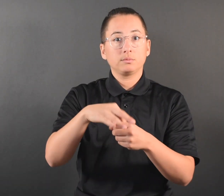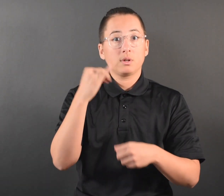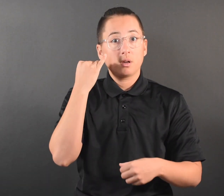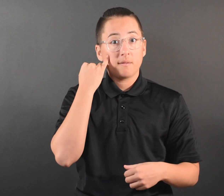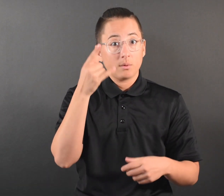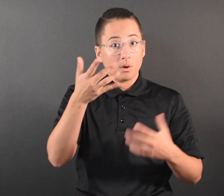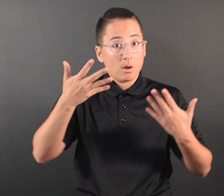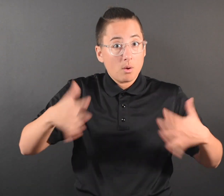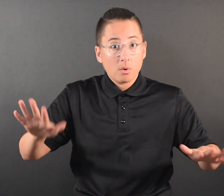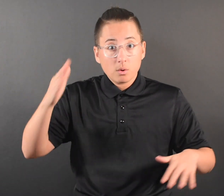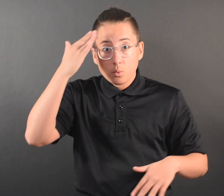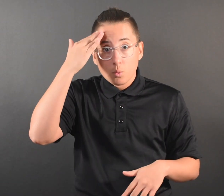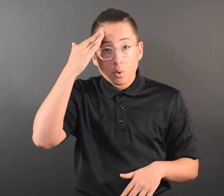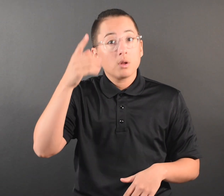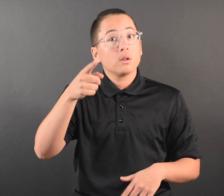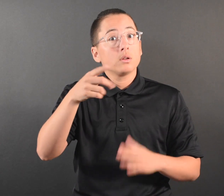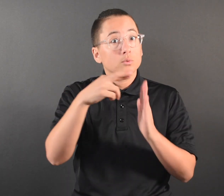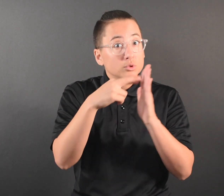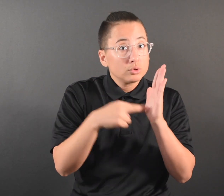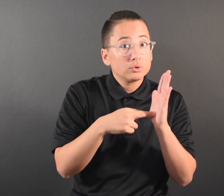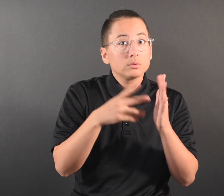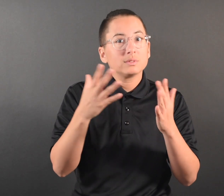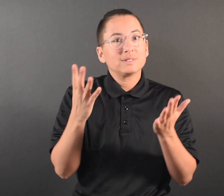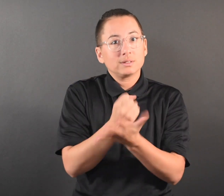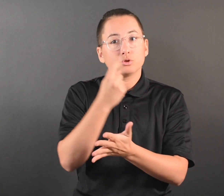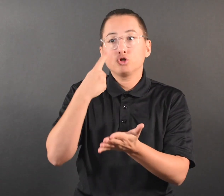If you don’t already know whether you are registered to vote, you can